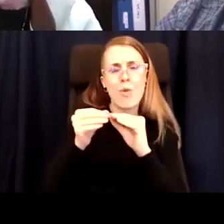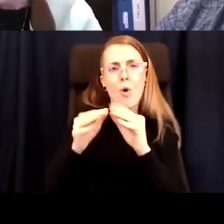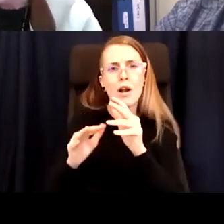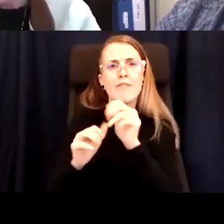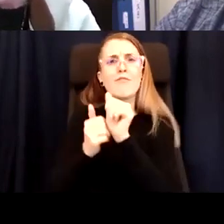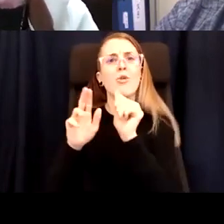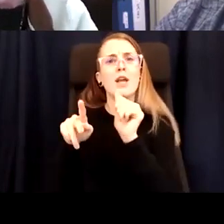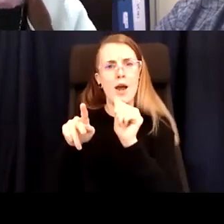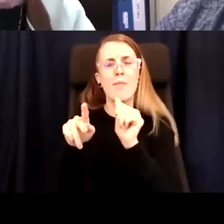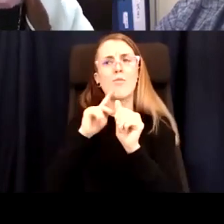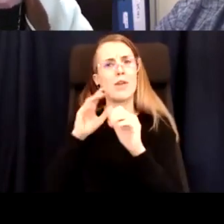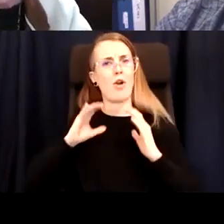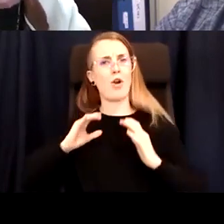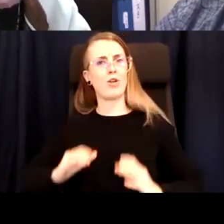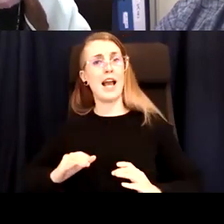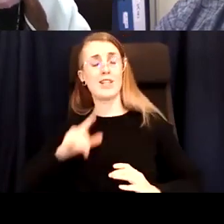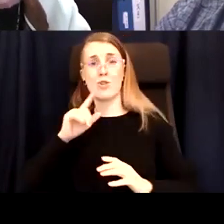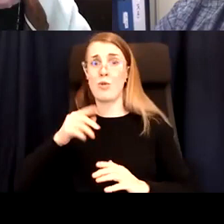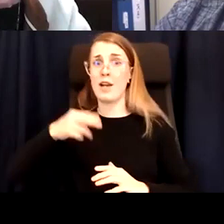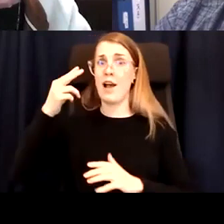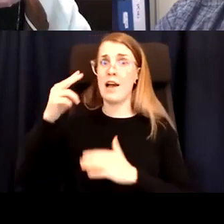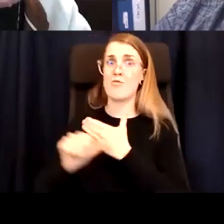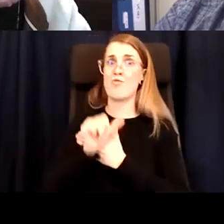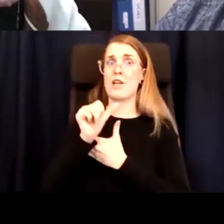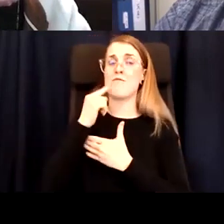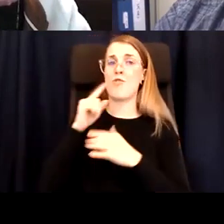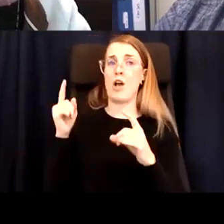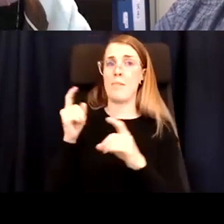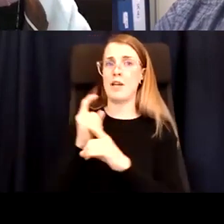who are at high risk for some complications is really important.